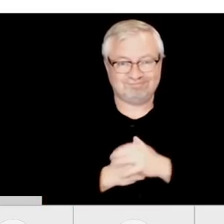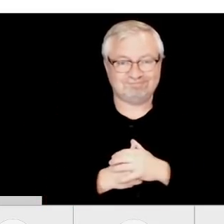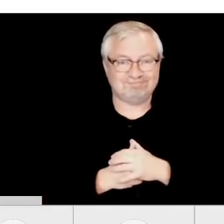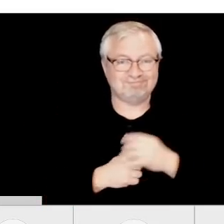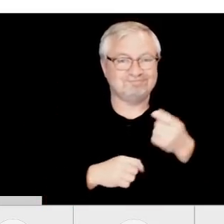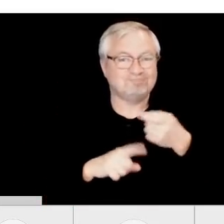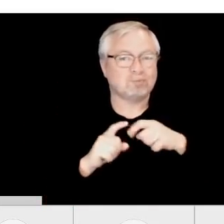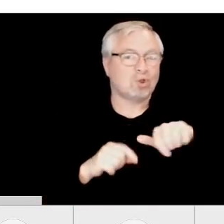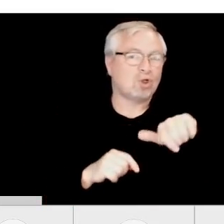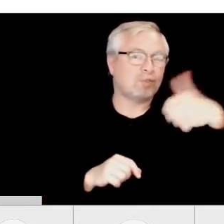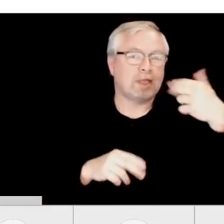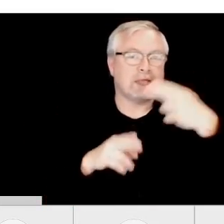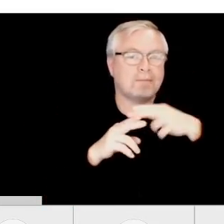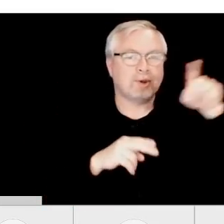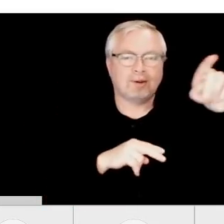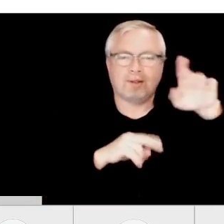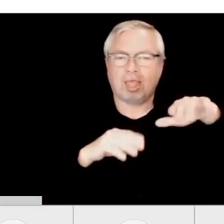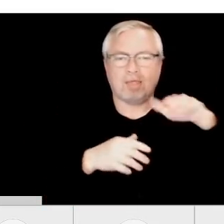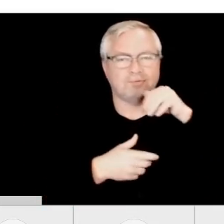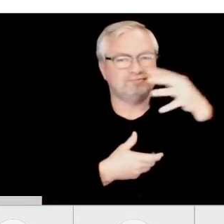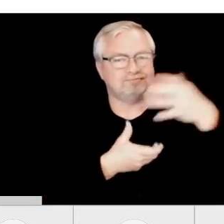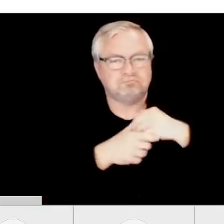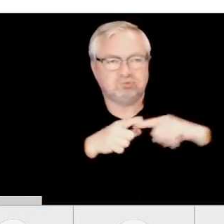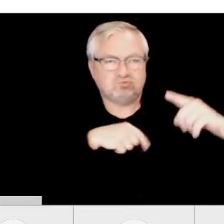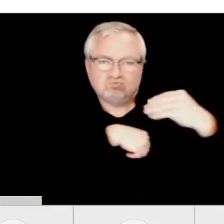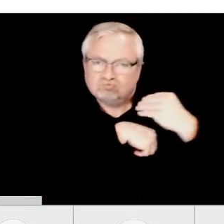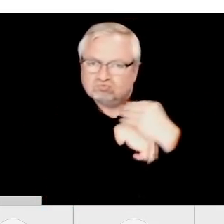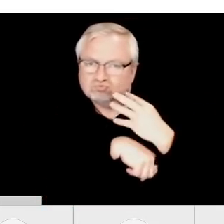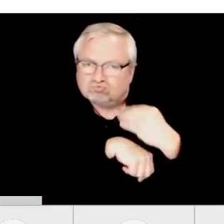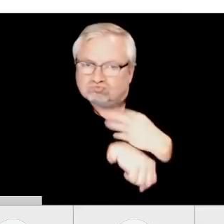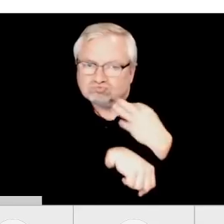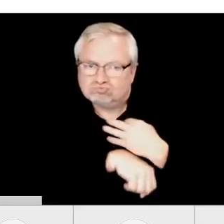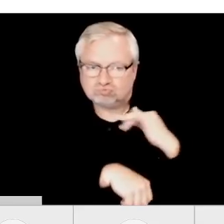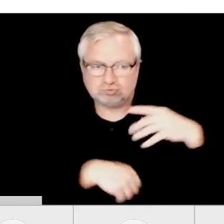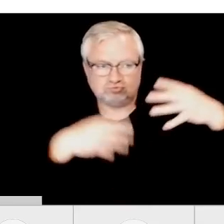programming code and provided feedback on the underlying methodology.